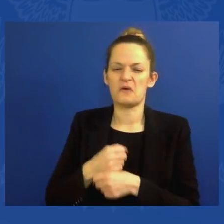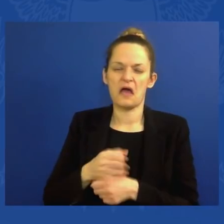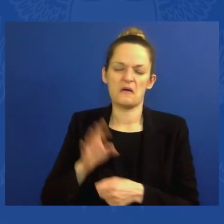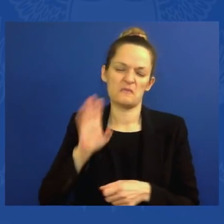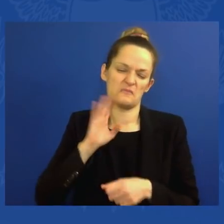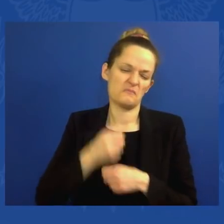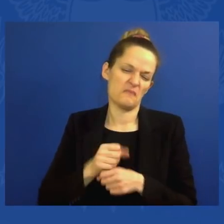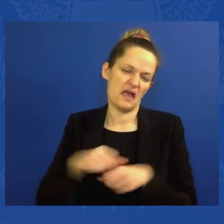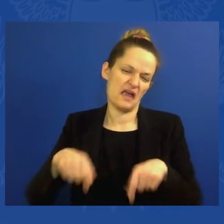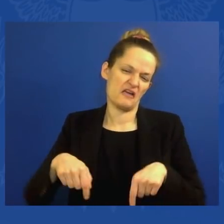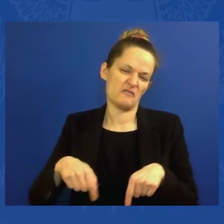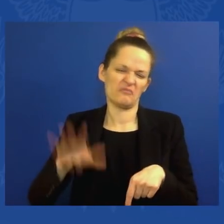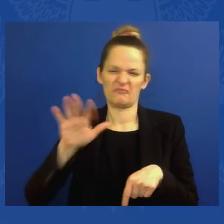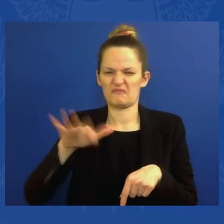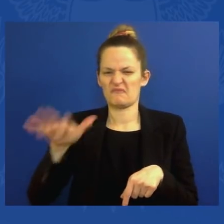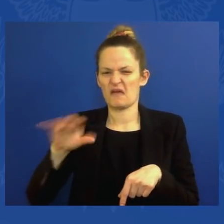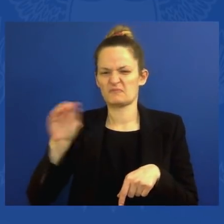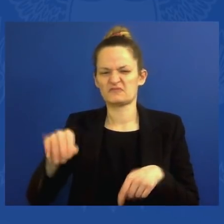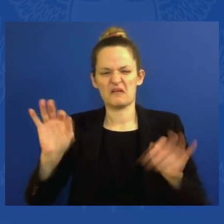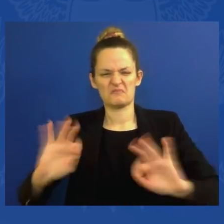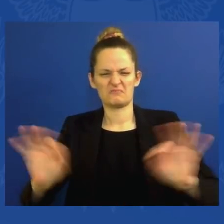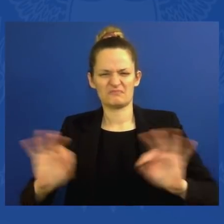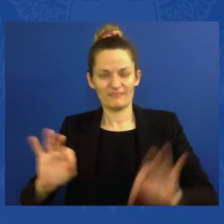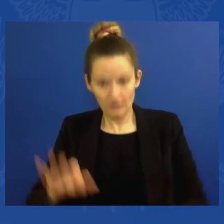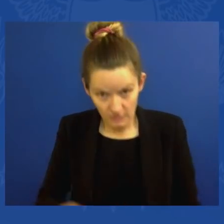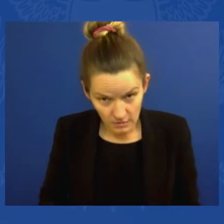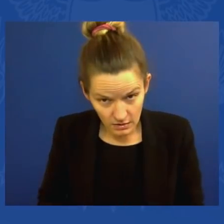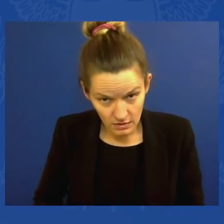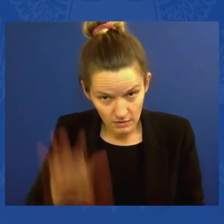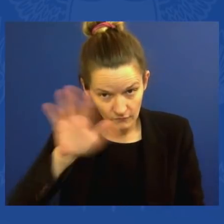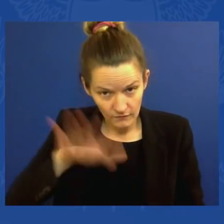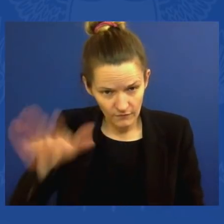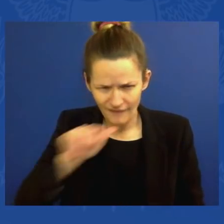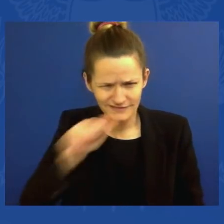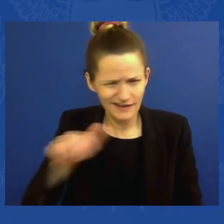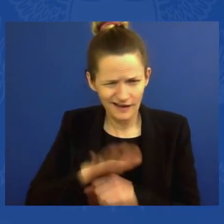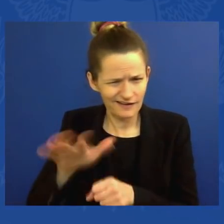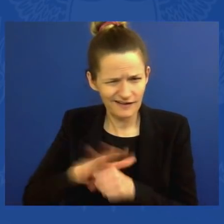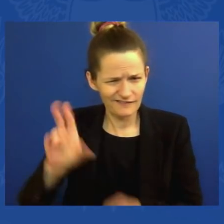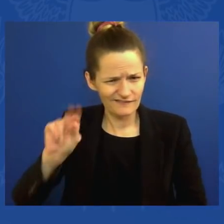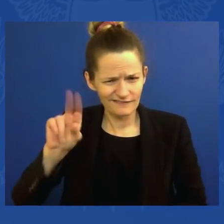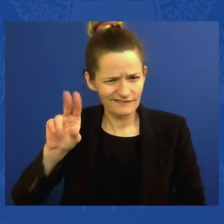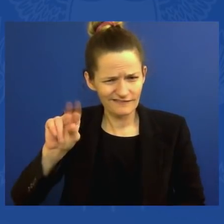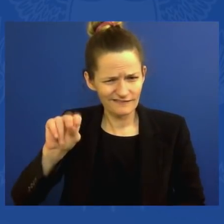Today, we're issuing a rule to raise the amount of domestic content required to be considered